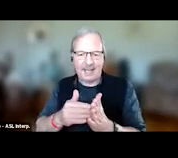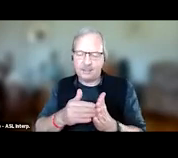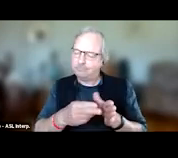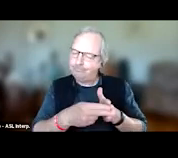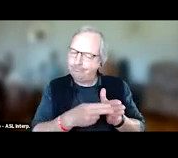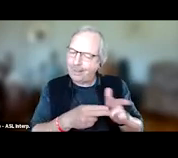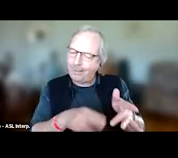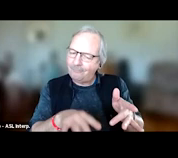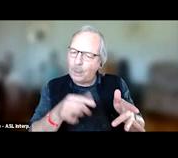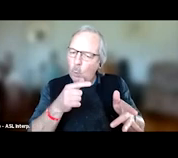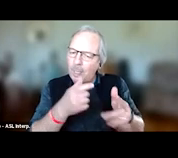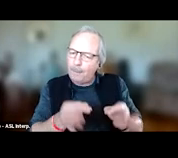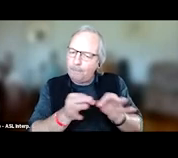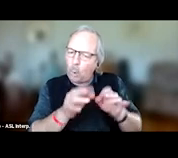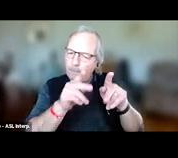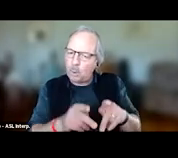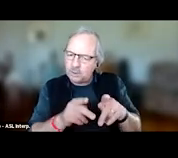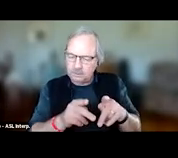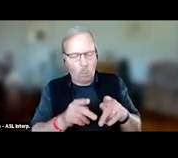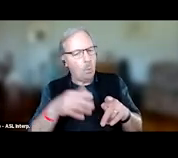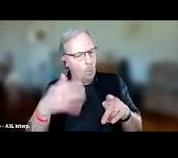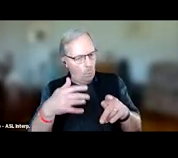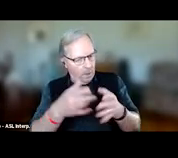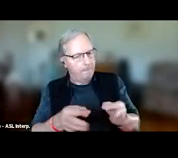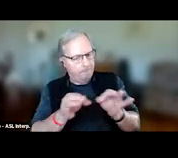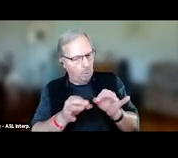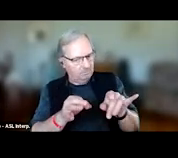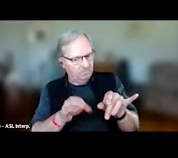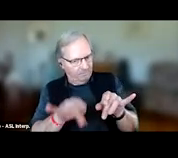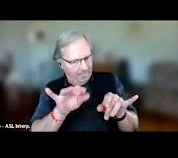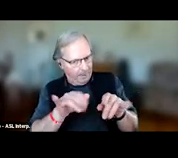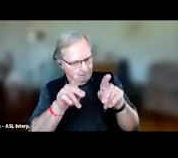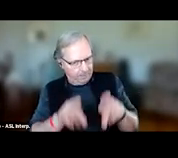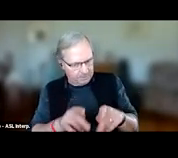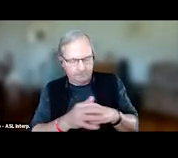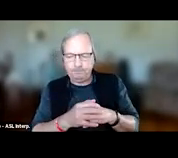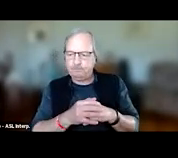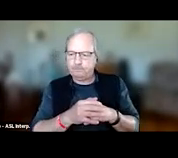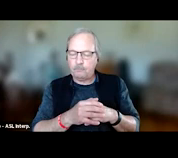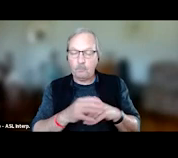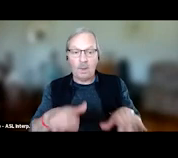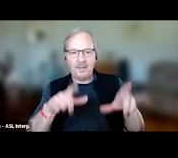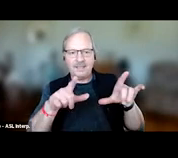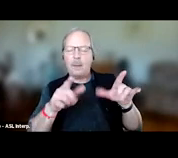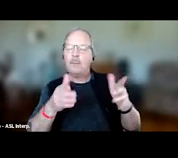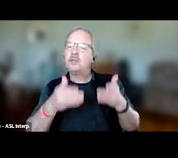who that key person is really essential. And so on this slide I just wanted to offer some examples of